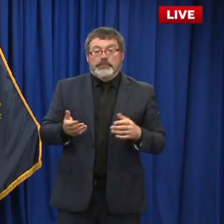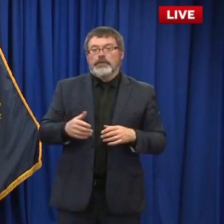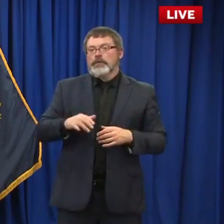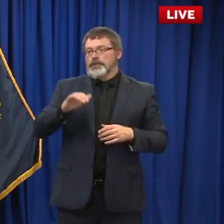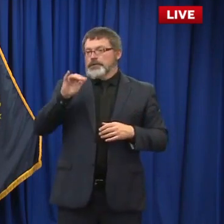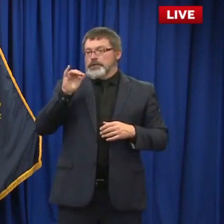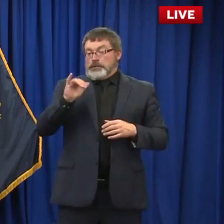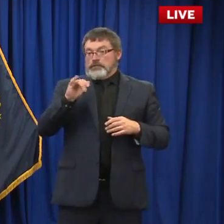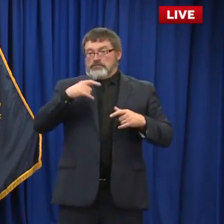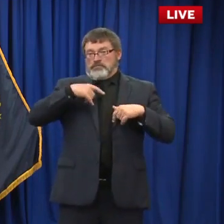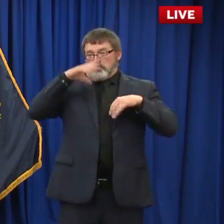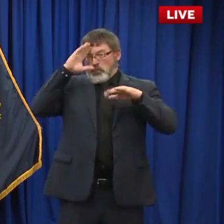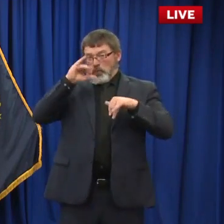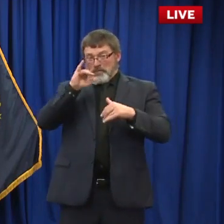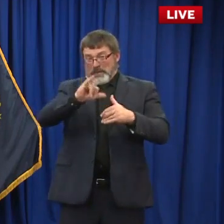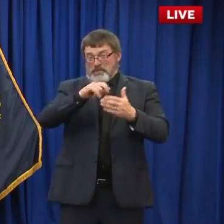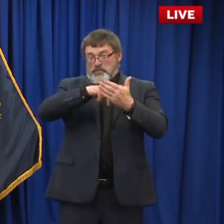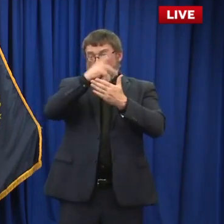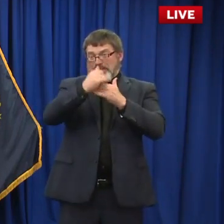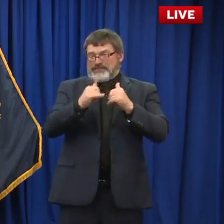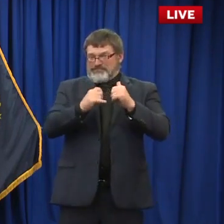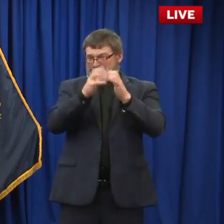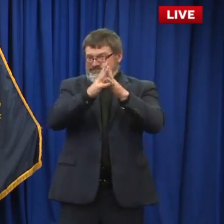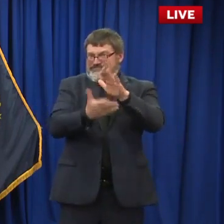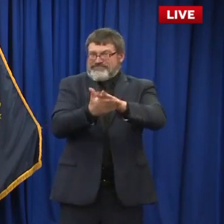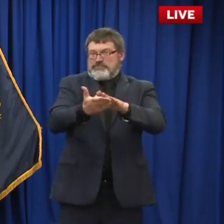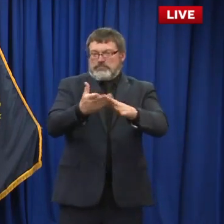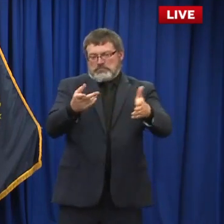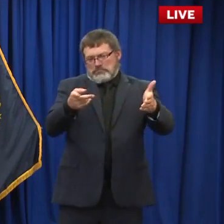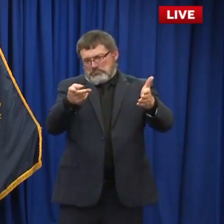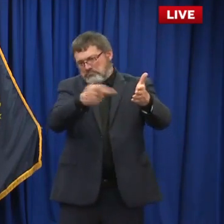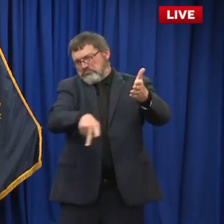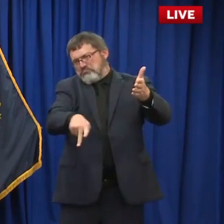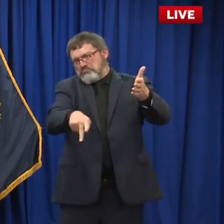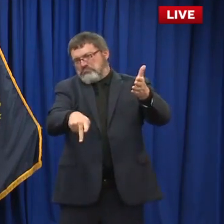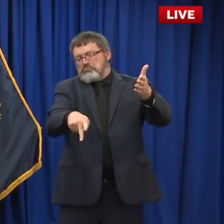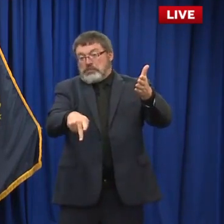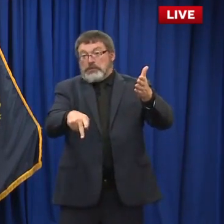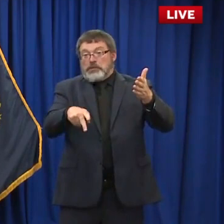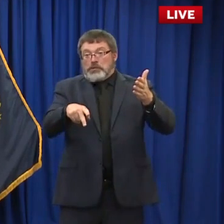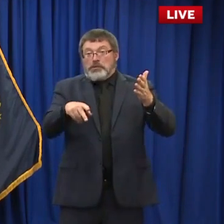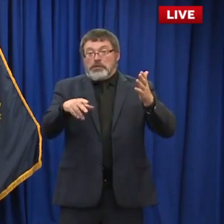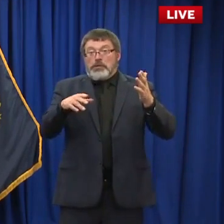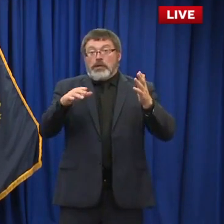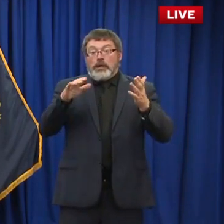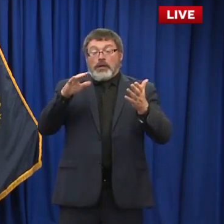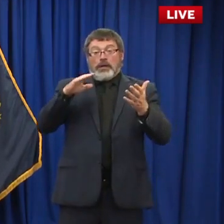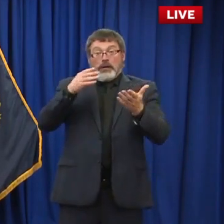PROJECTS THAT WE'LL BE ANNOUNCES NEXT WEEK ARE THE LOW HANGING FRUIT. THE EASIEST PROJECTS TO DO.